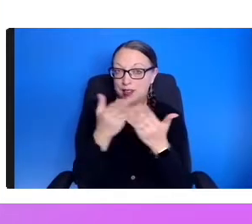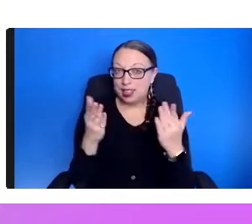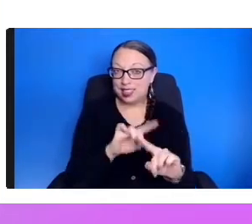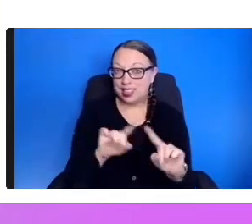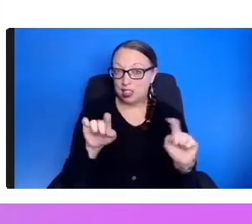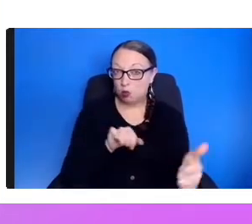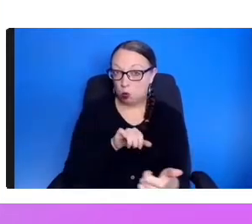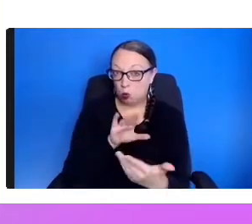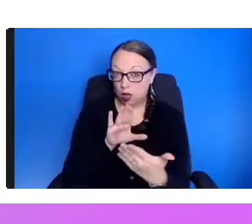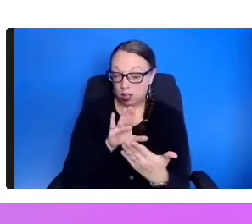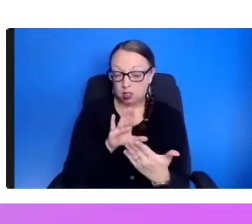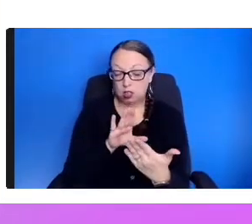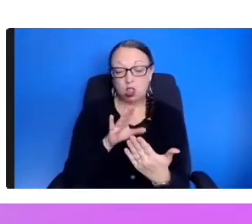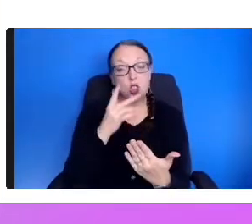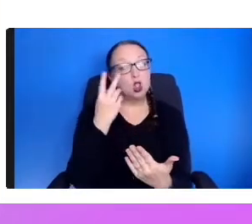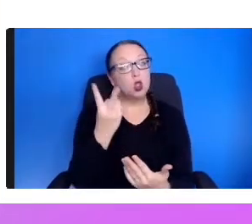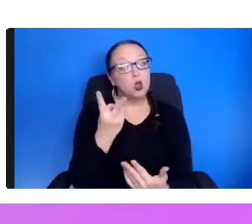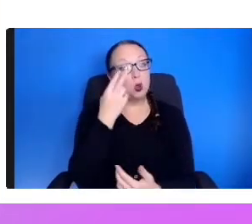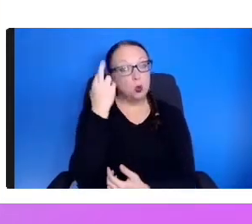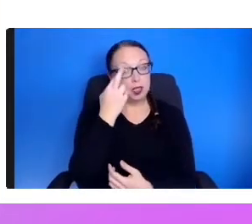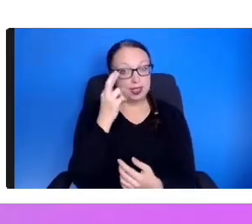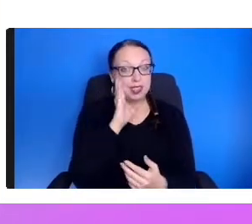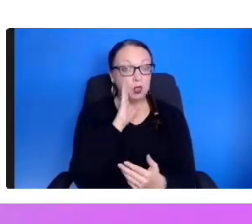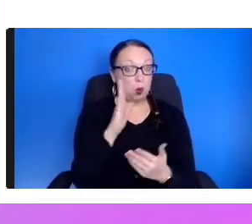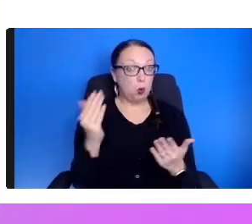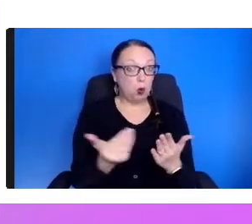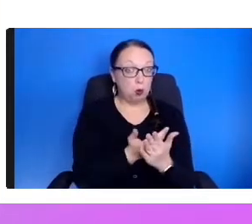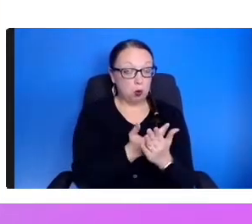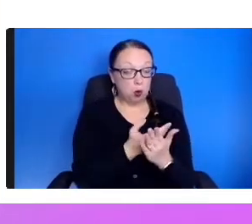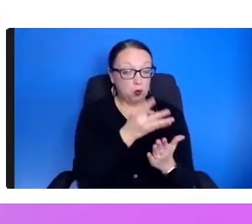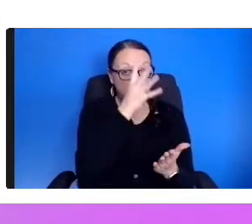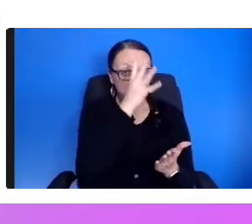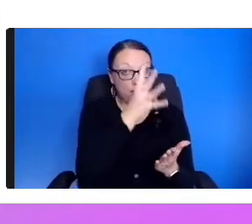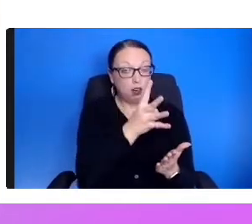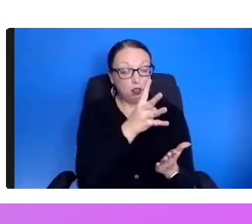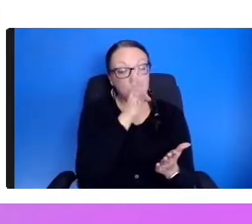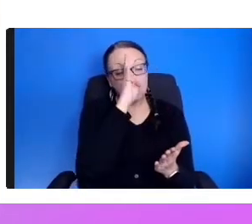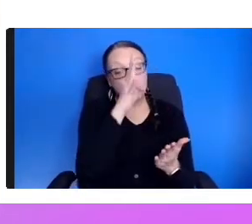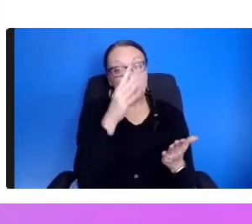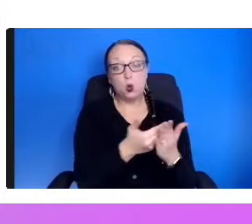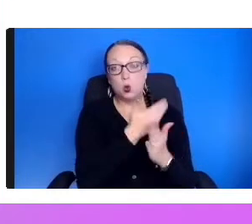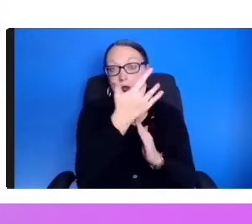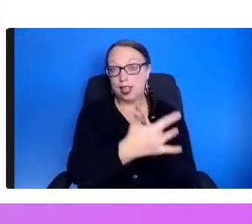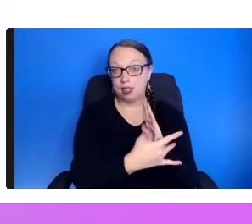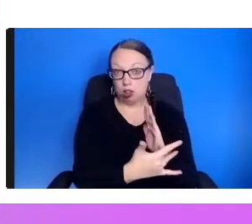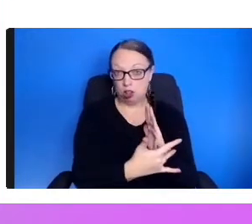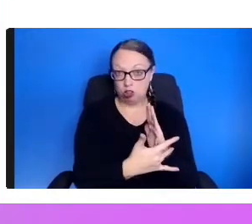one it's gonna create new technologies that don't create inequity that then take decades